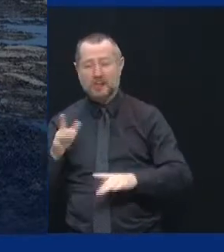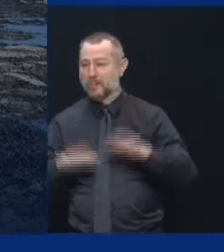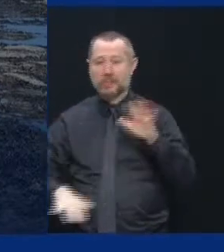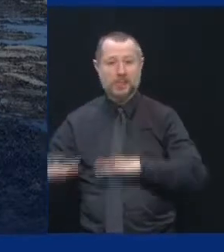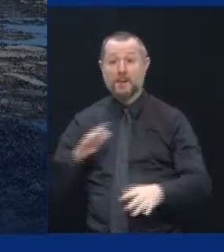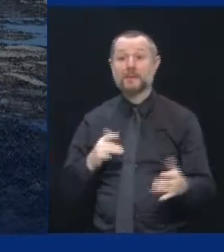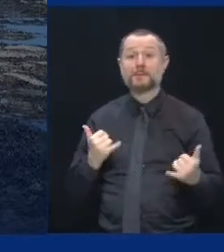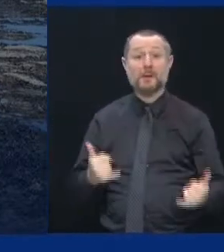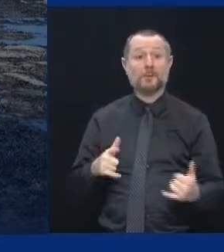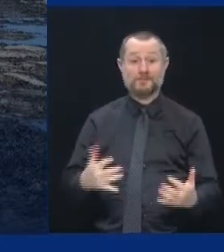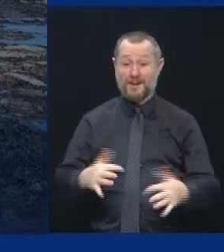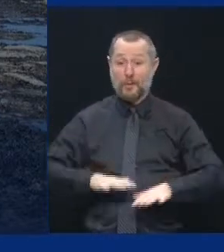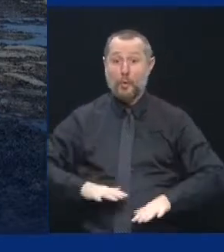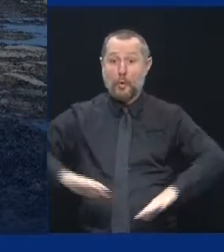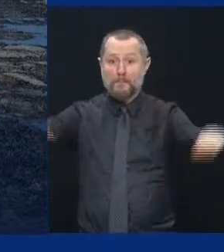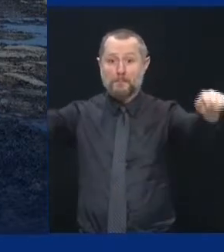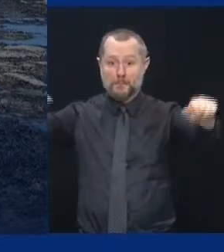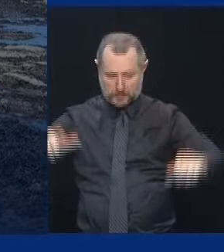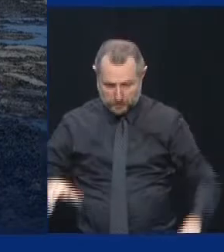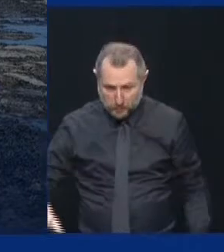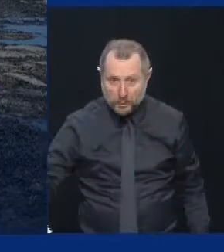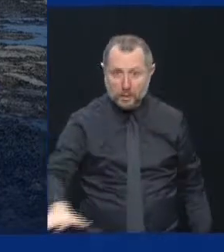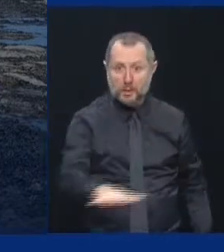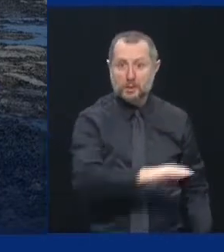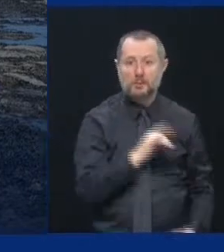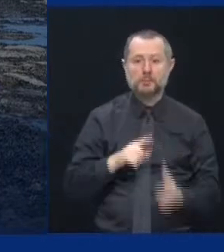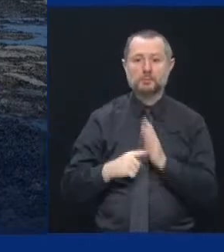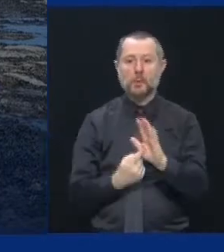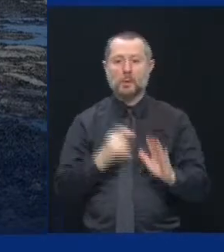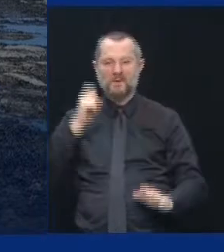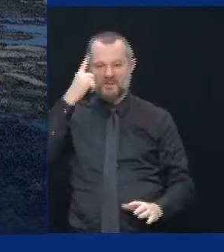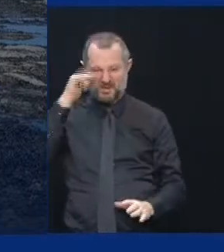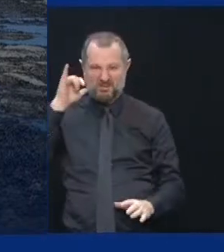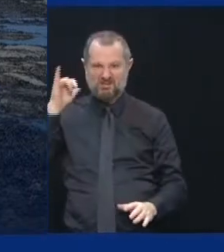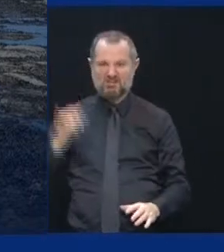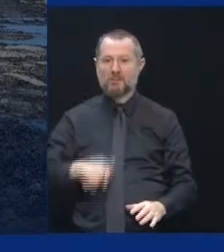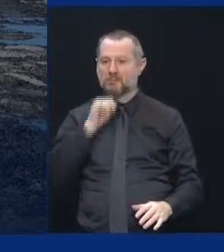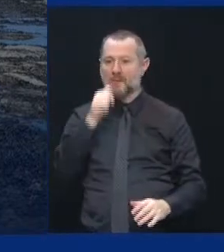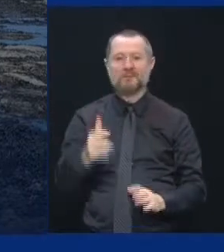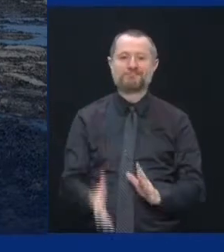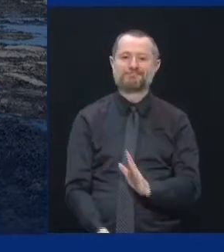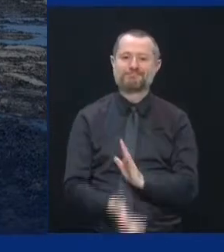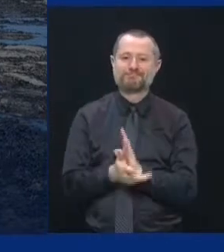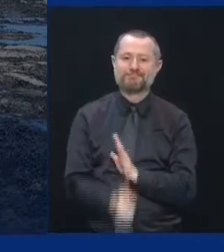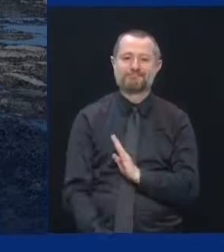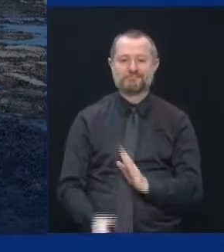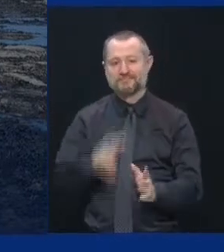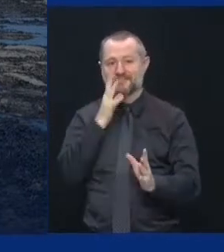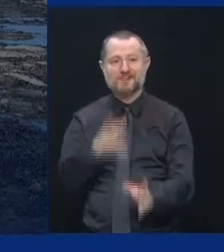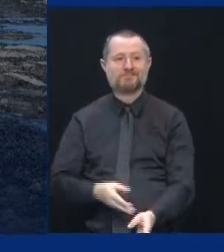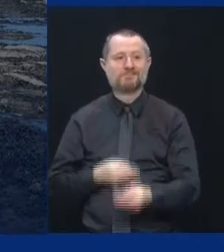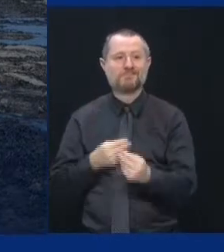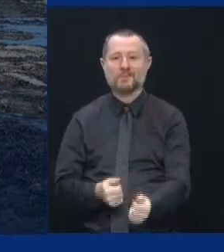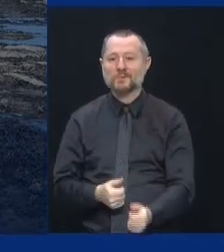JUST NOT PREPARED FOR COVID, DESPITE SARS, MERS, EBOLA. WE WERE NOT PREPARED.